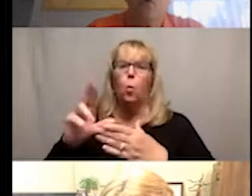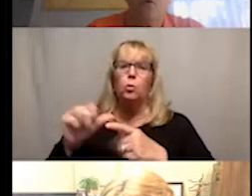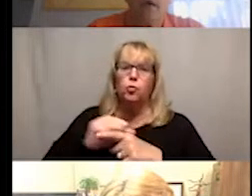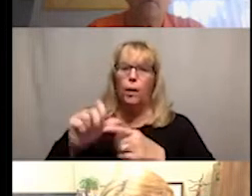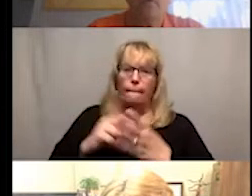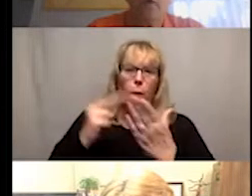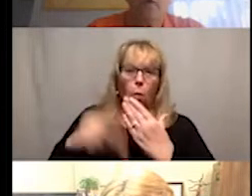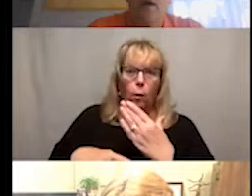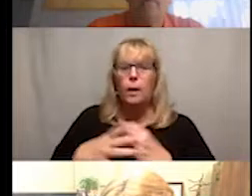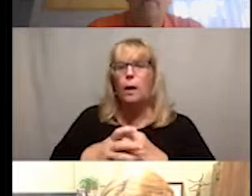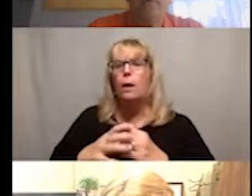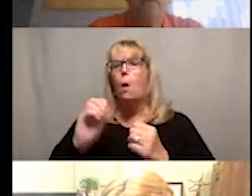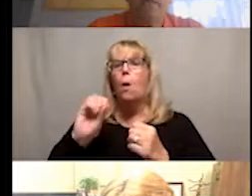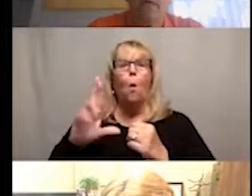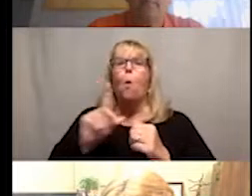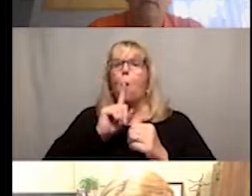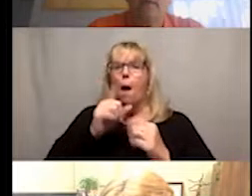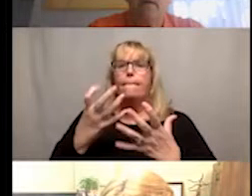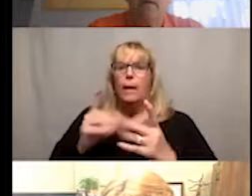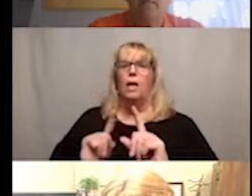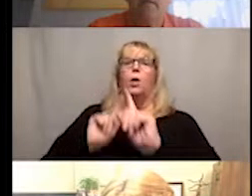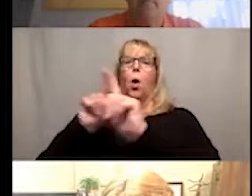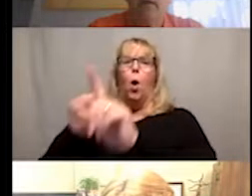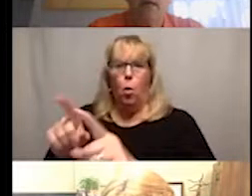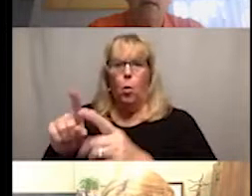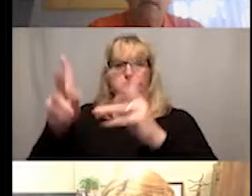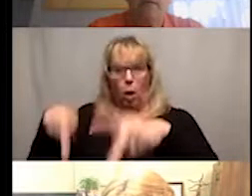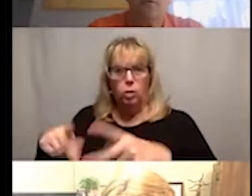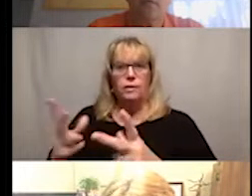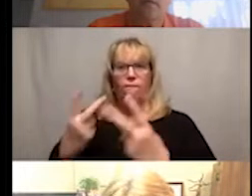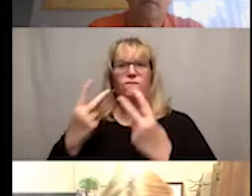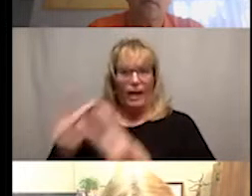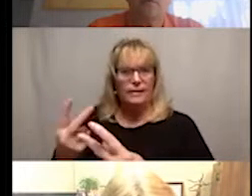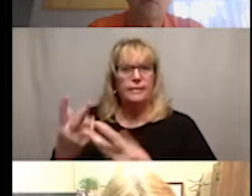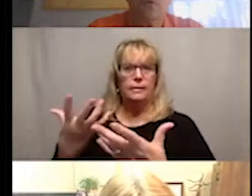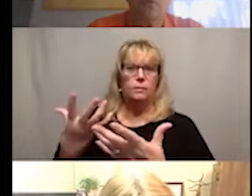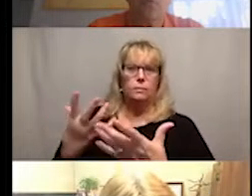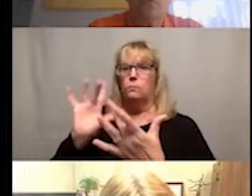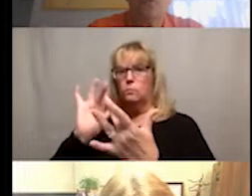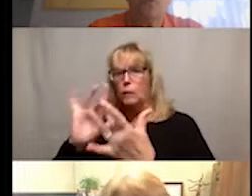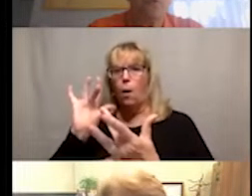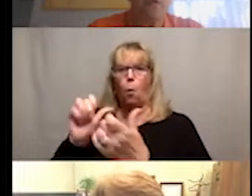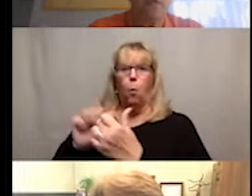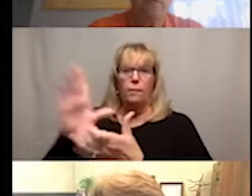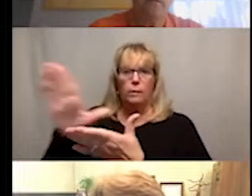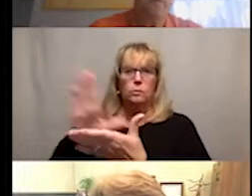or actually go out and visit them and make contact with the actual schools or training centers